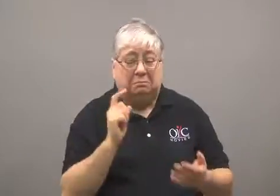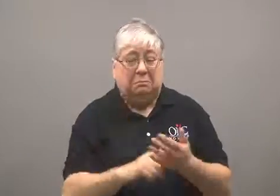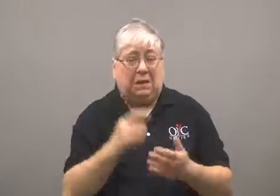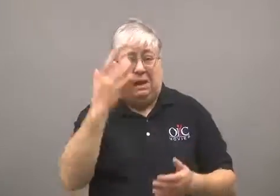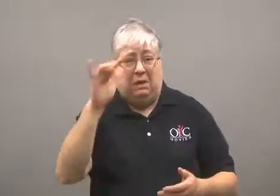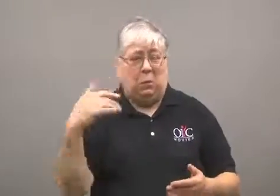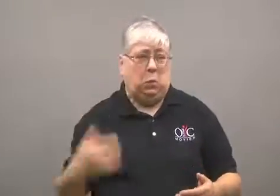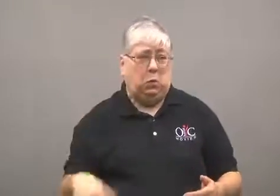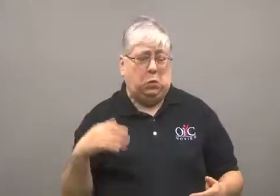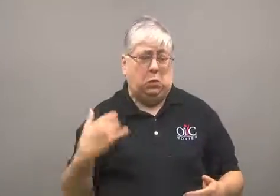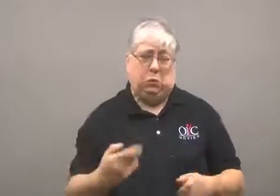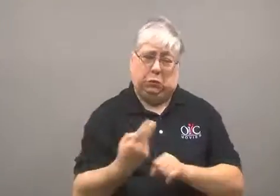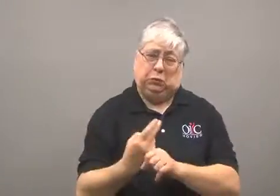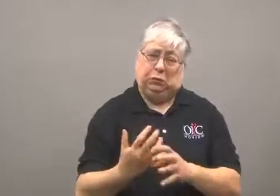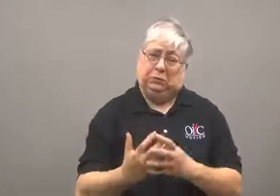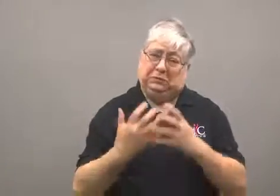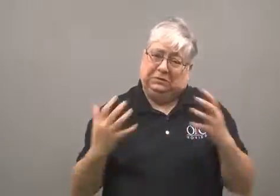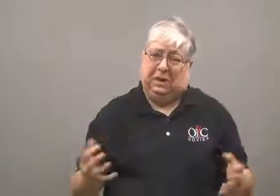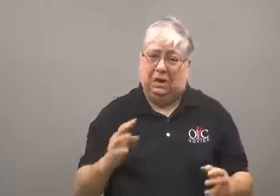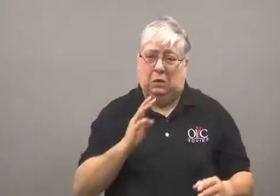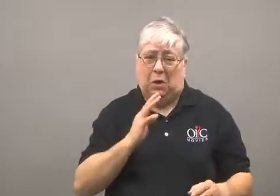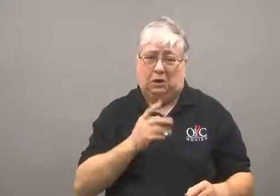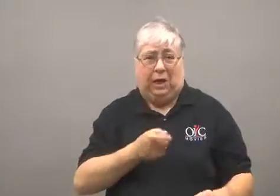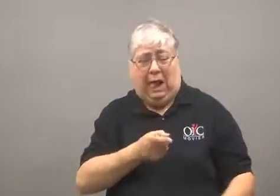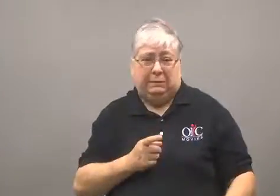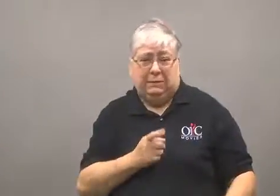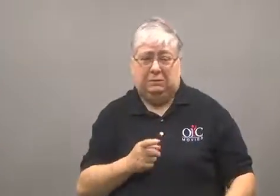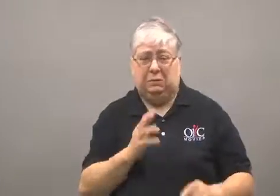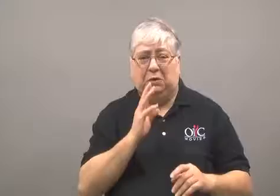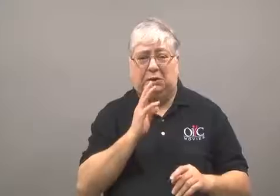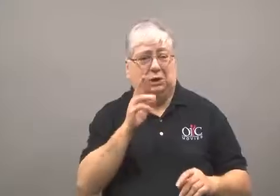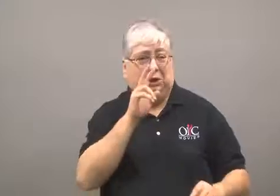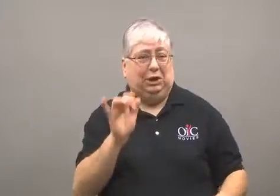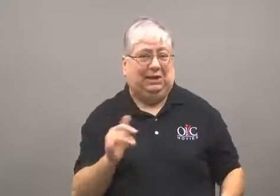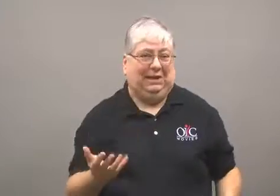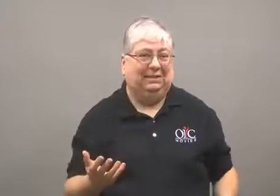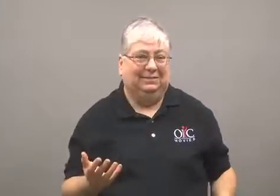California is a water hog, gulping down a lot of water.